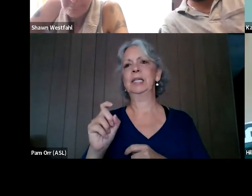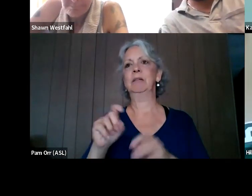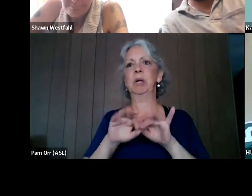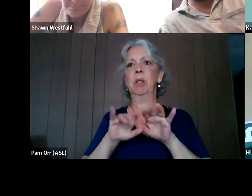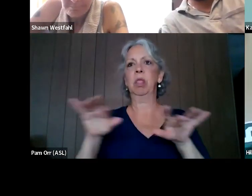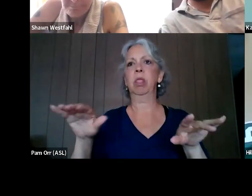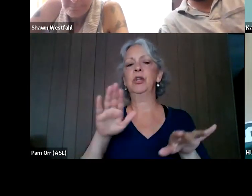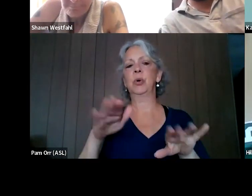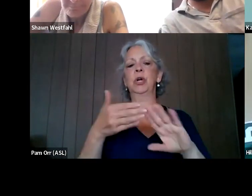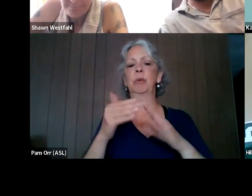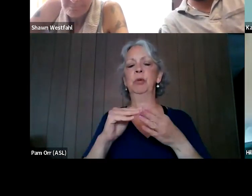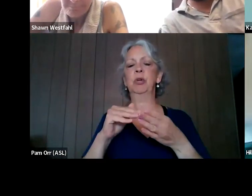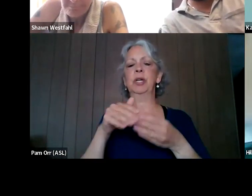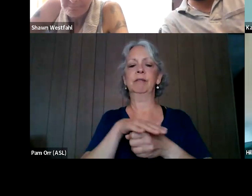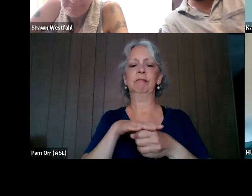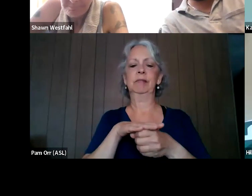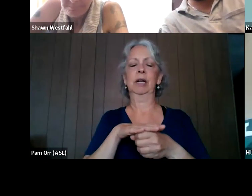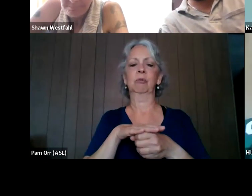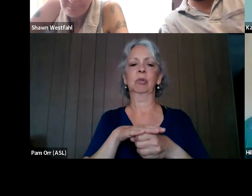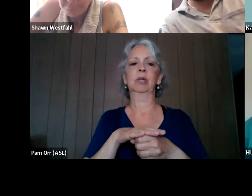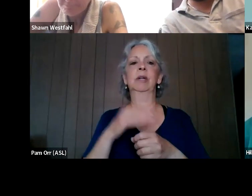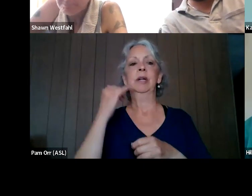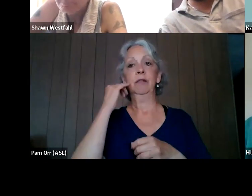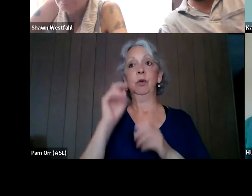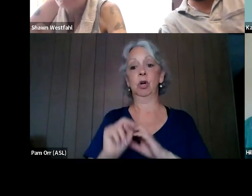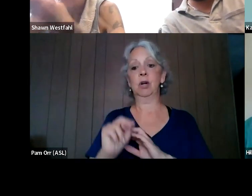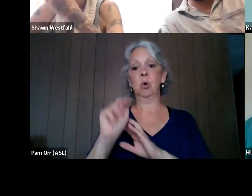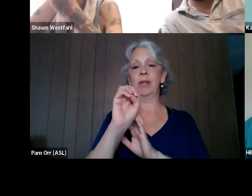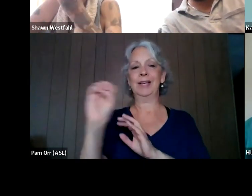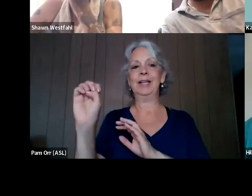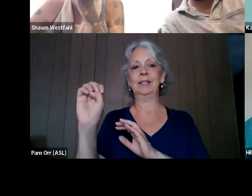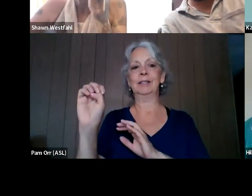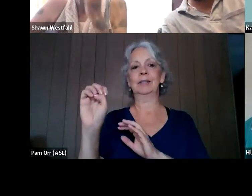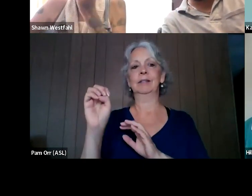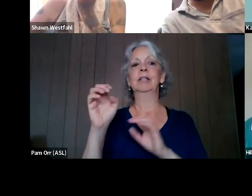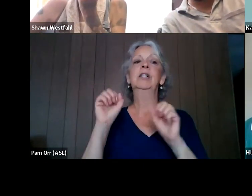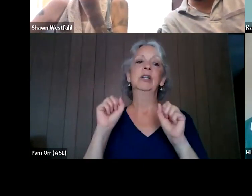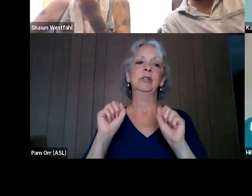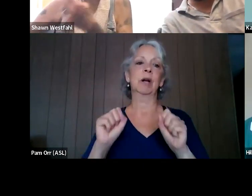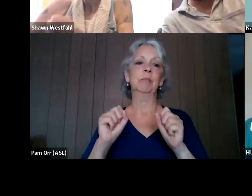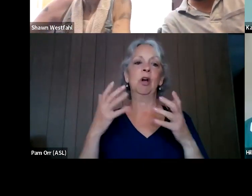and if you're in the northeast, it's probably already there, you just don't know it yet.